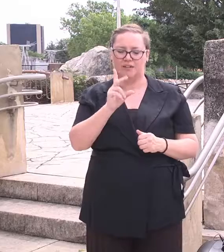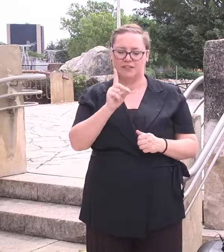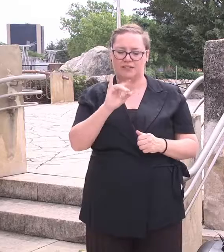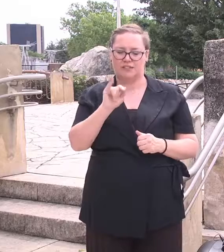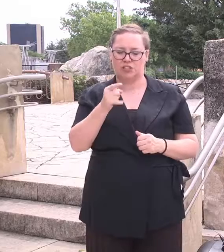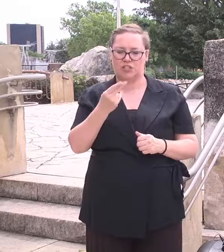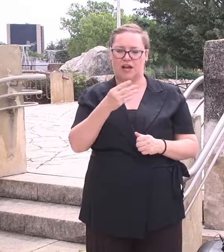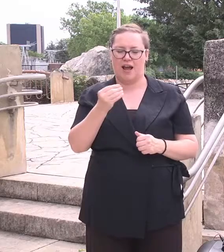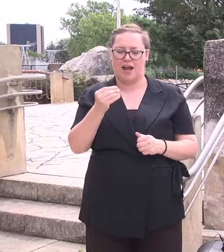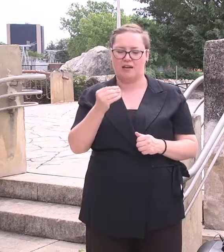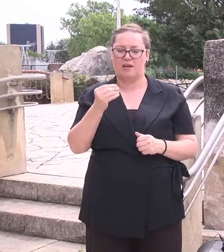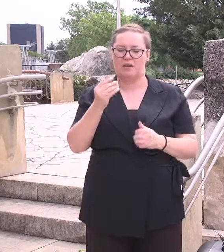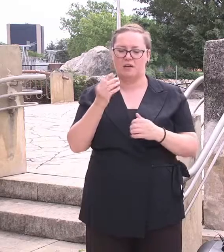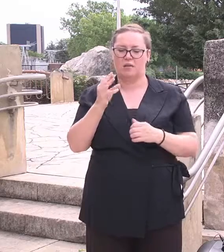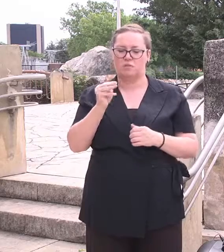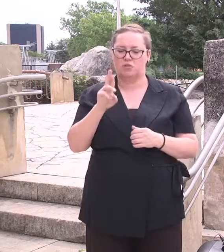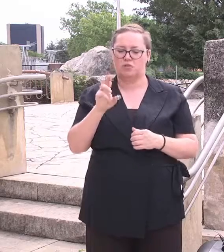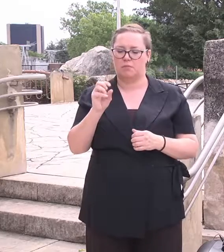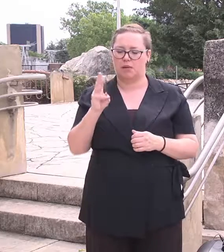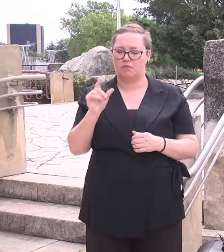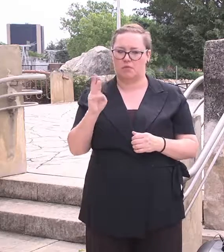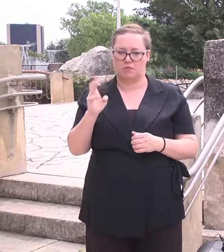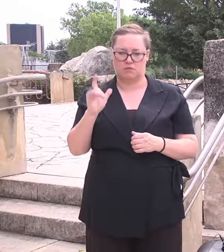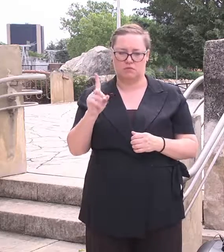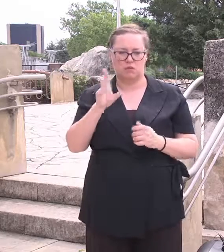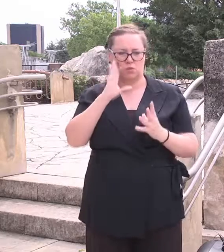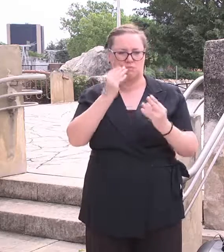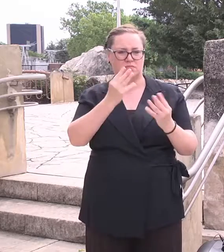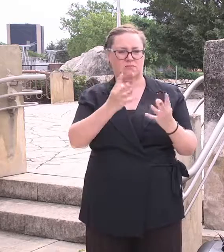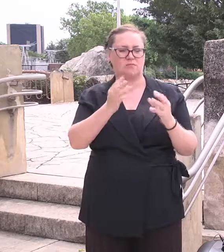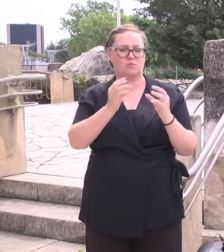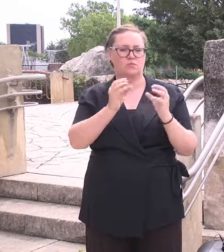opportunity for young people uh who may be a little bit younger than uh getting a